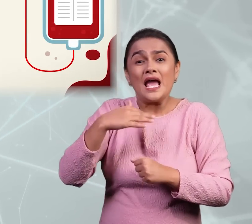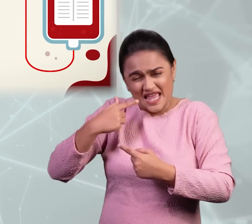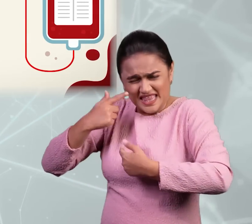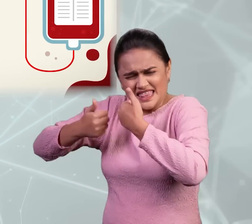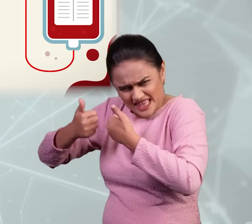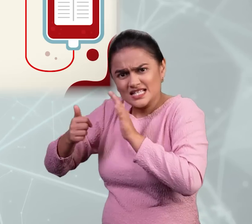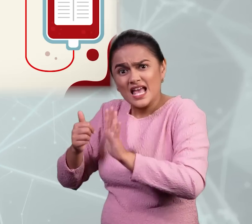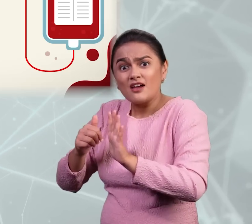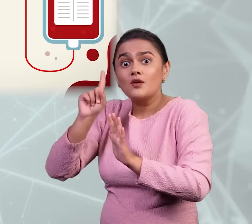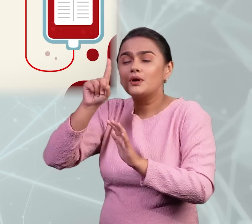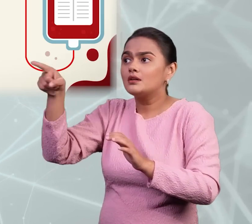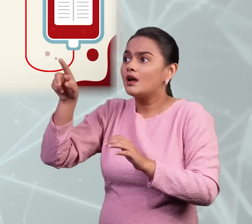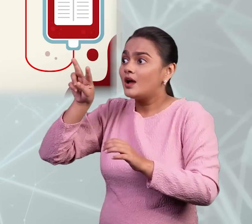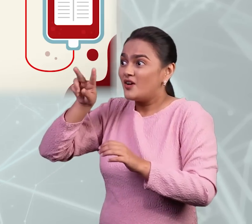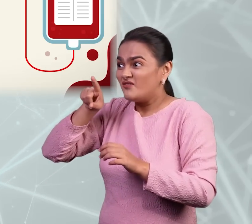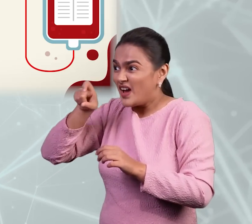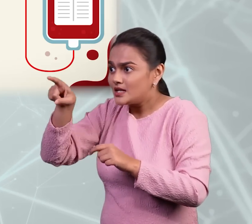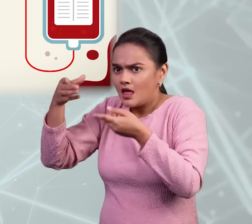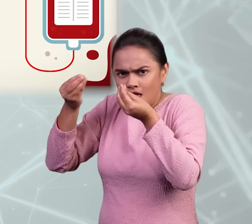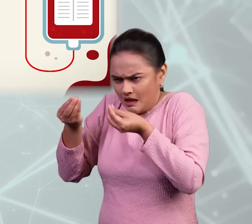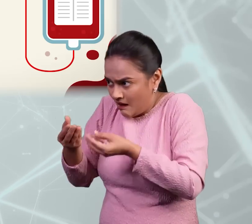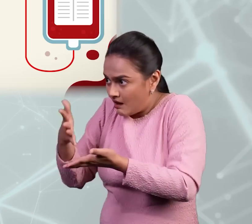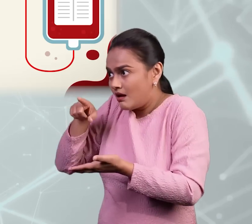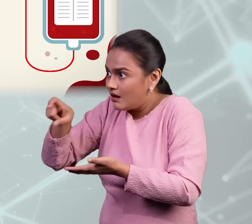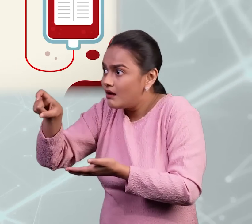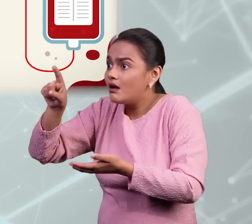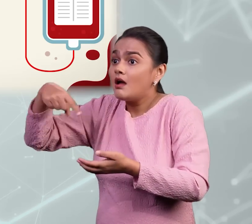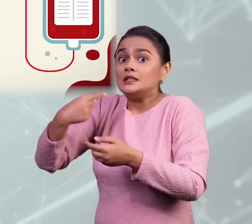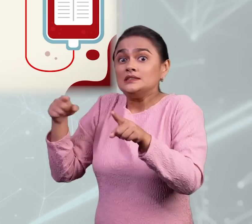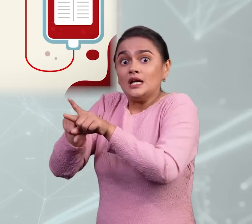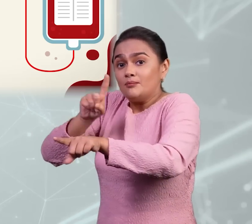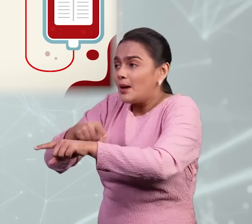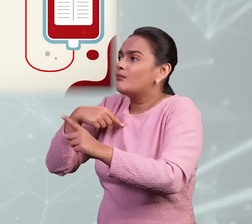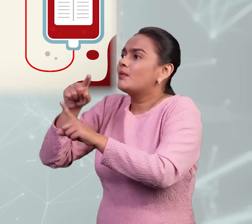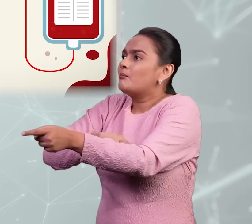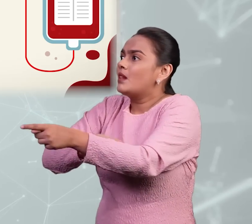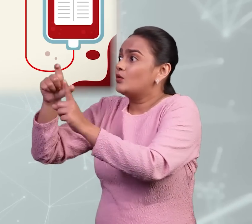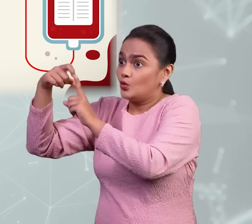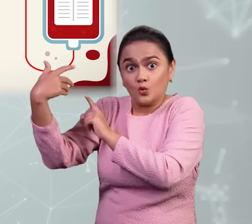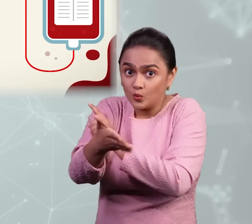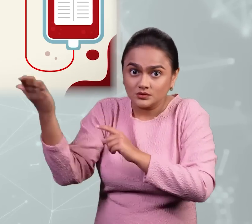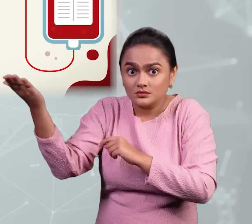It is examined but during the said window period, if the blood is donated then the virus gets transmitted.